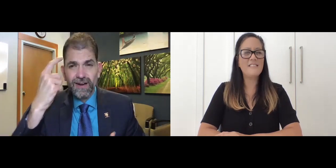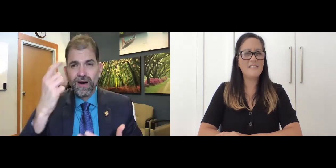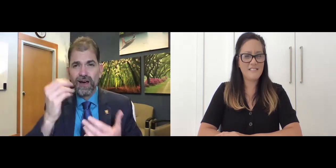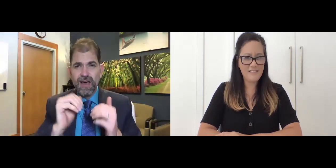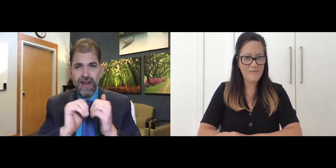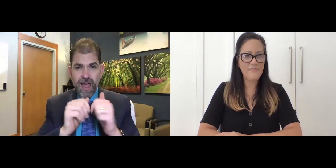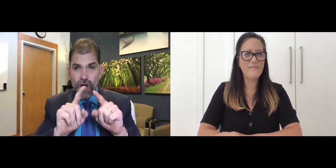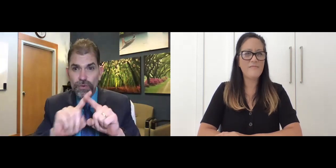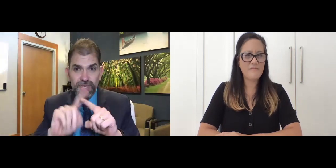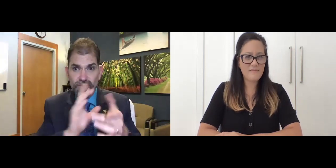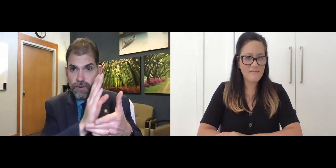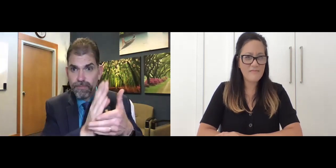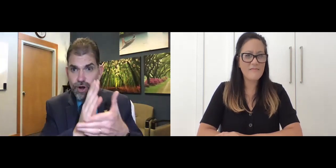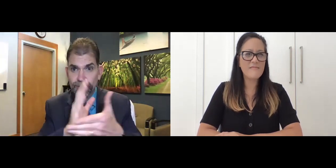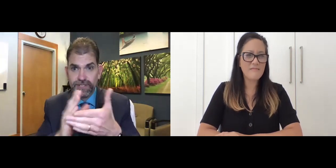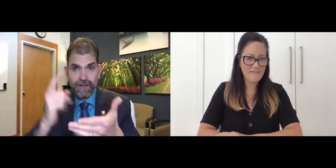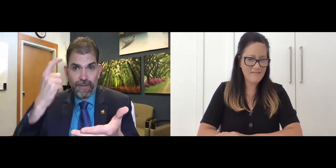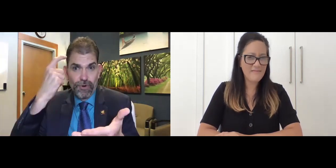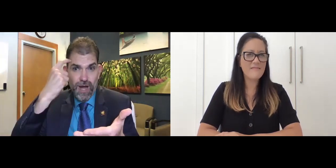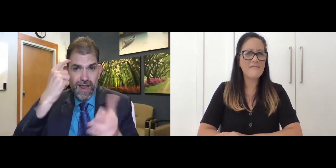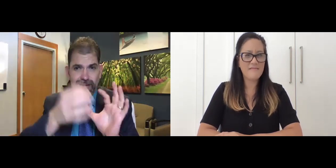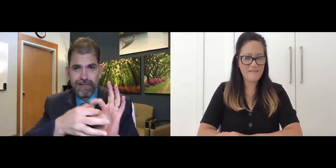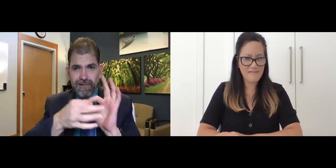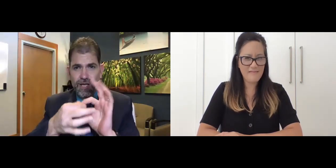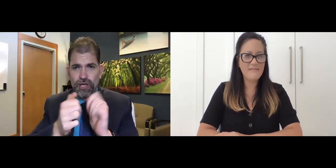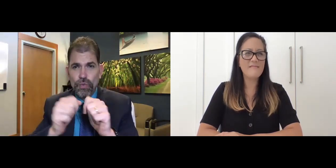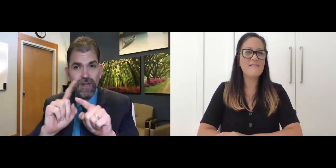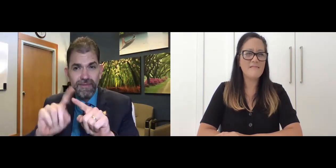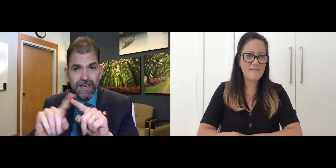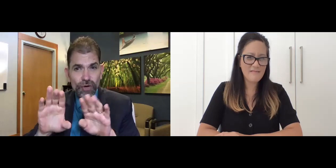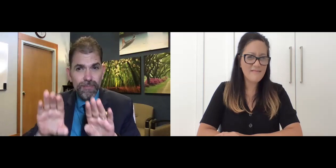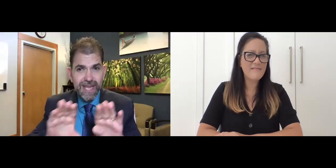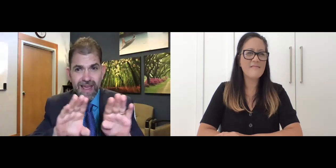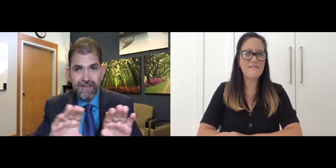brain and the different parts of the brain and